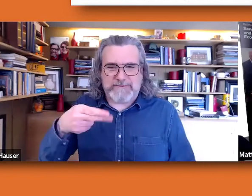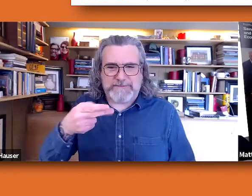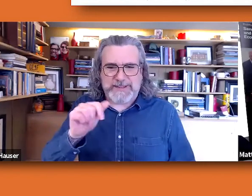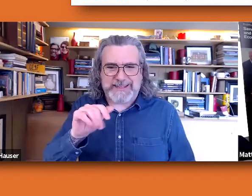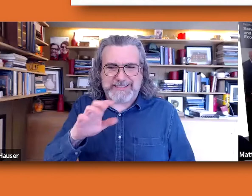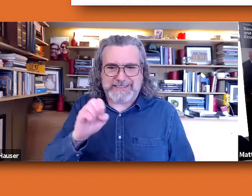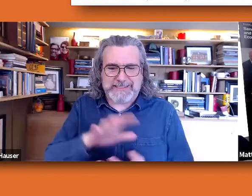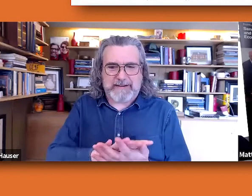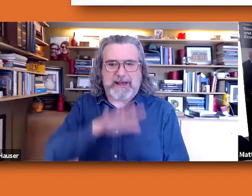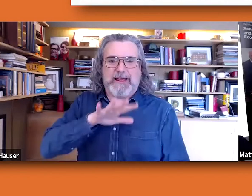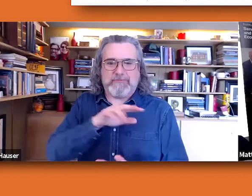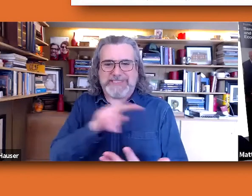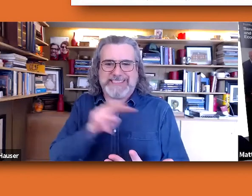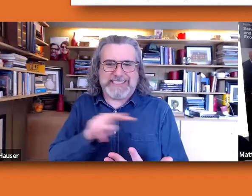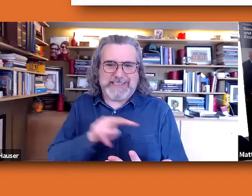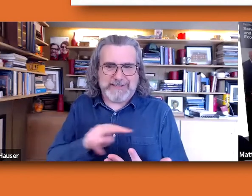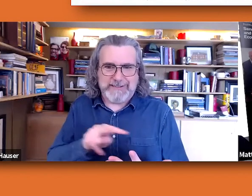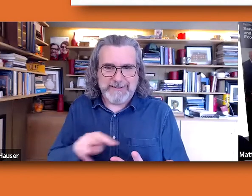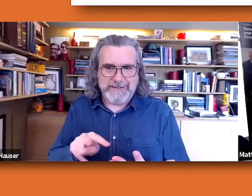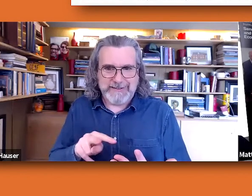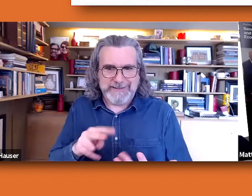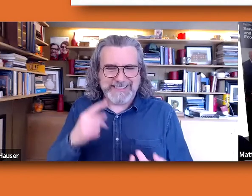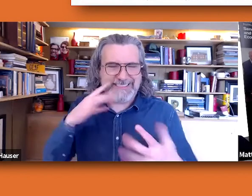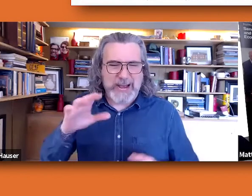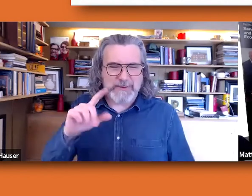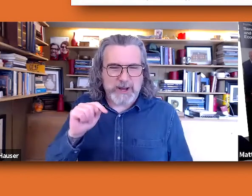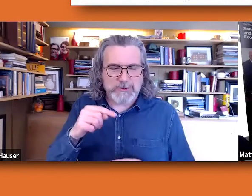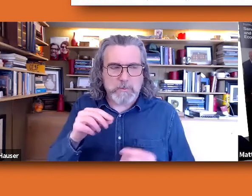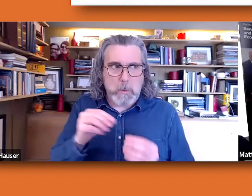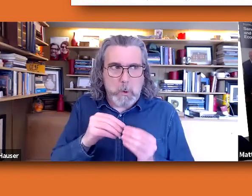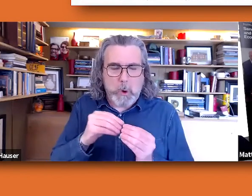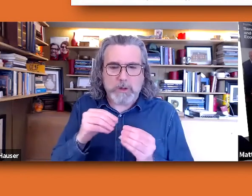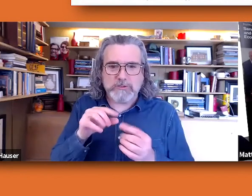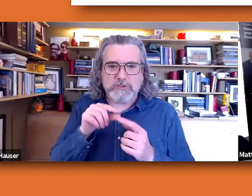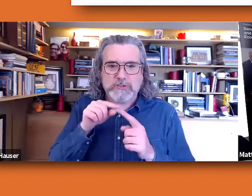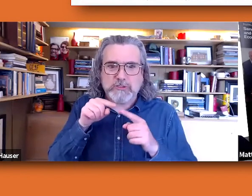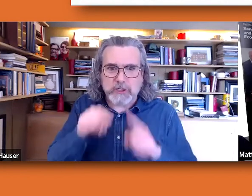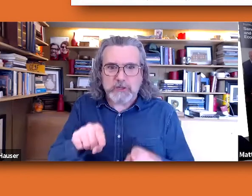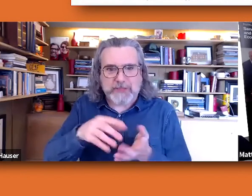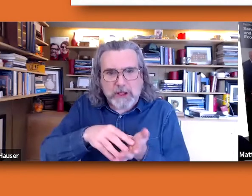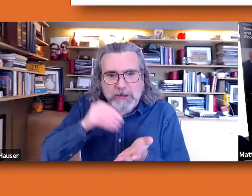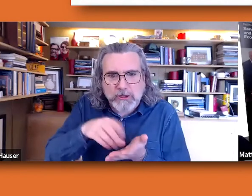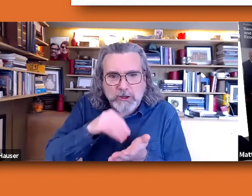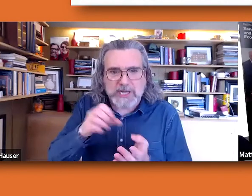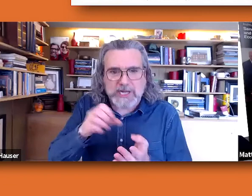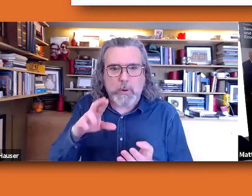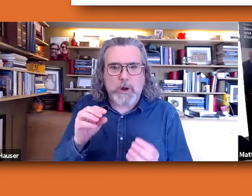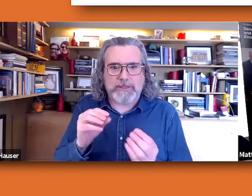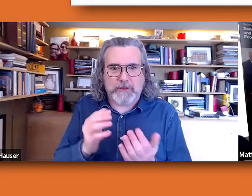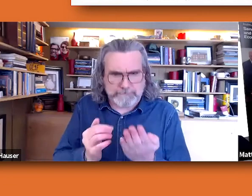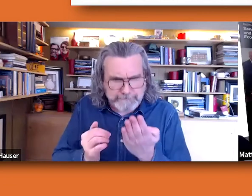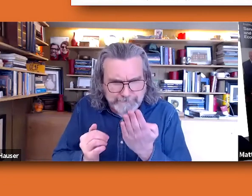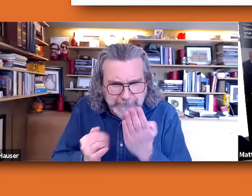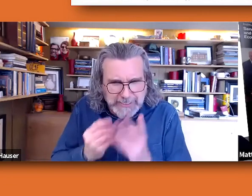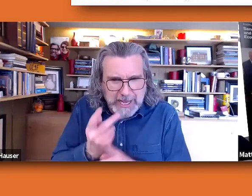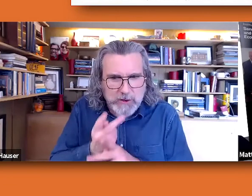it's very much the same. People get past that sound-out phase of reading